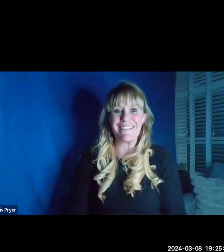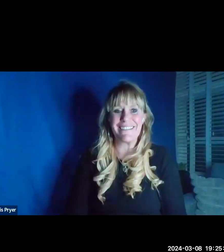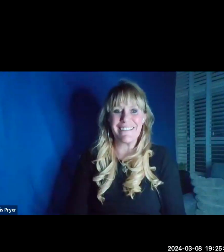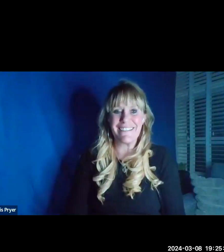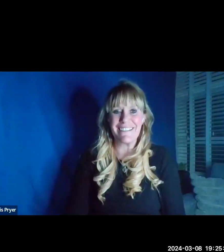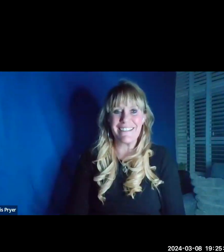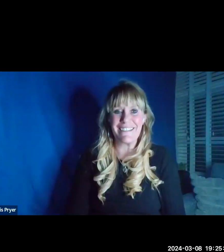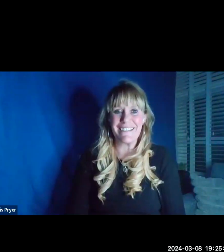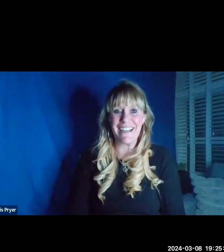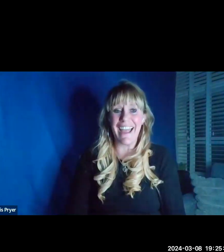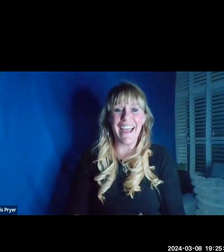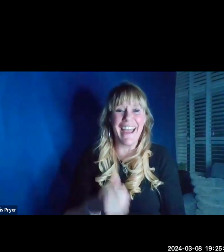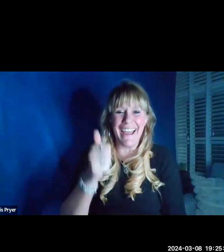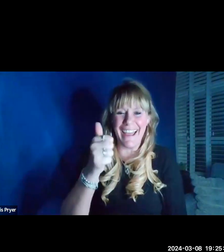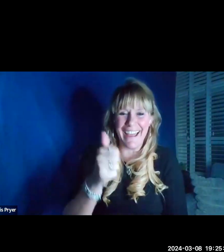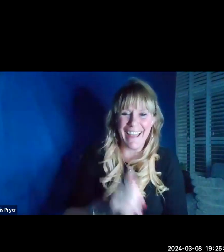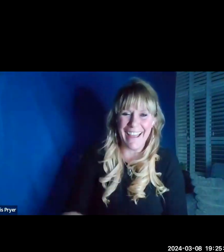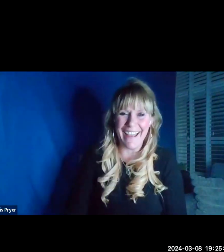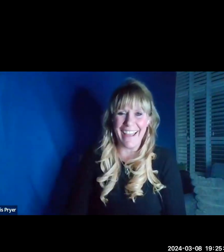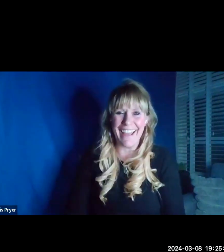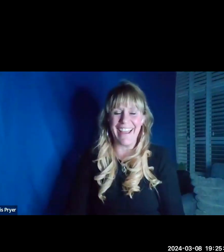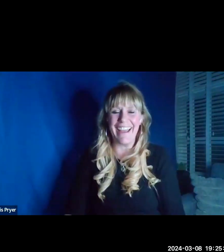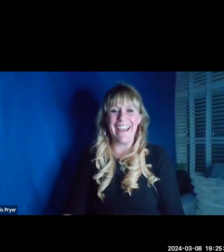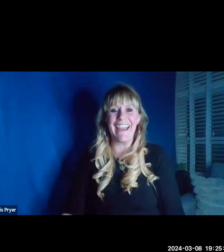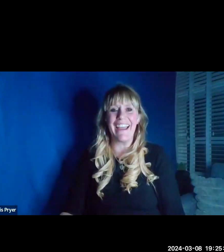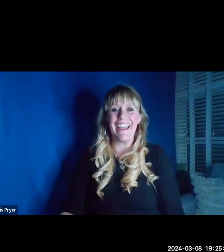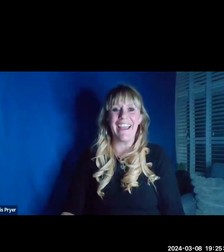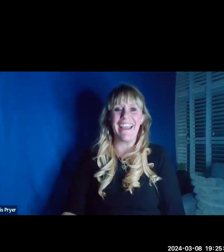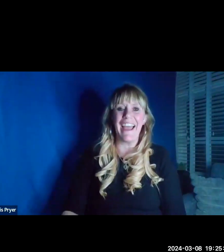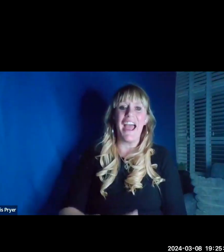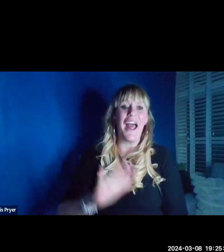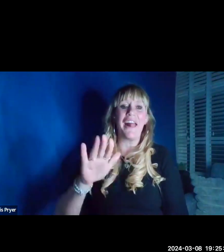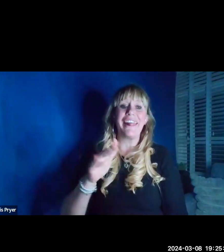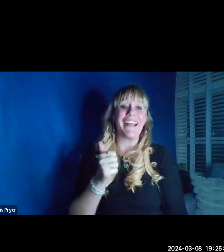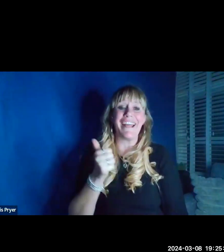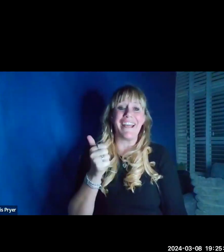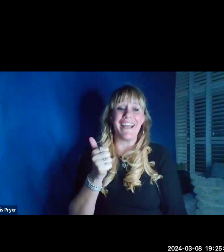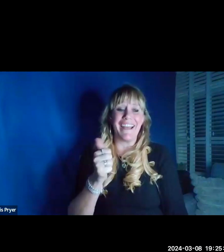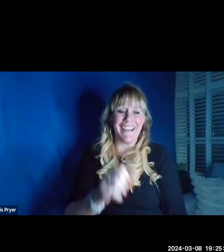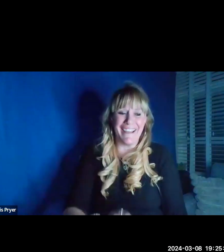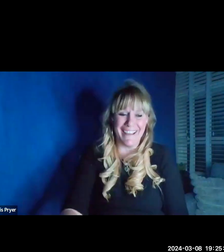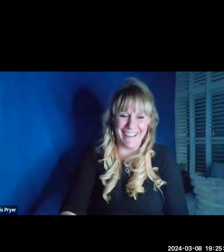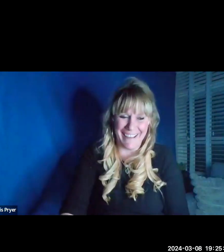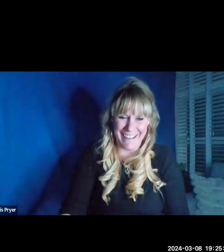Oh and I'm sorry about the ging gang goollie at the end.